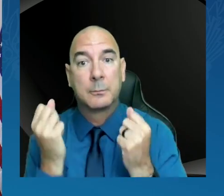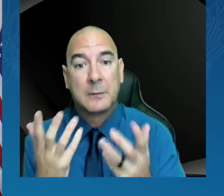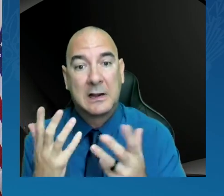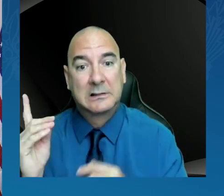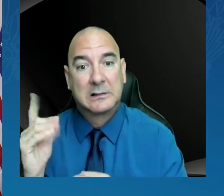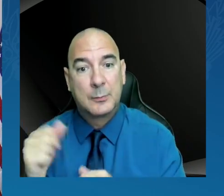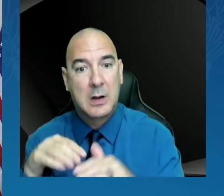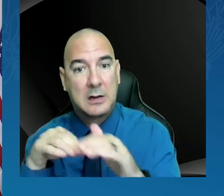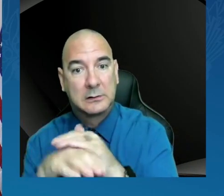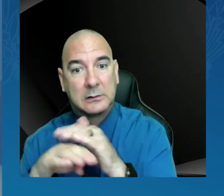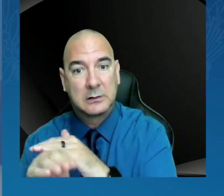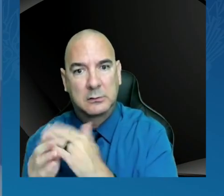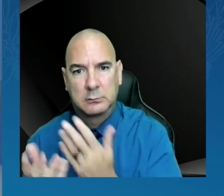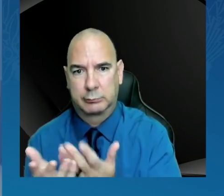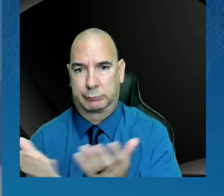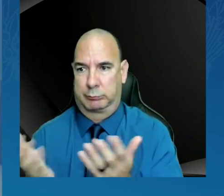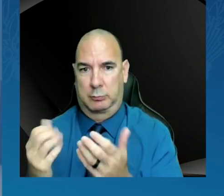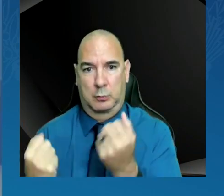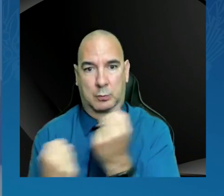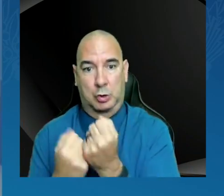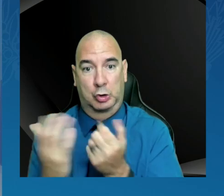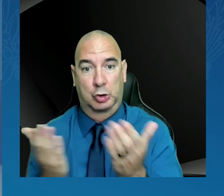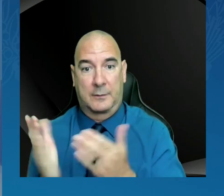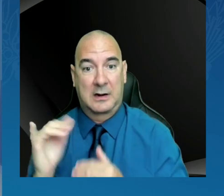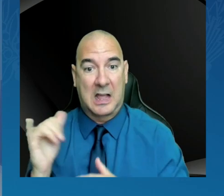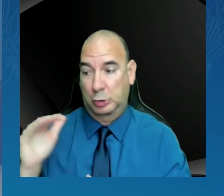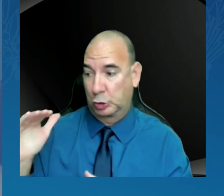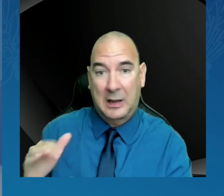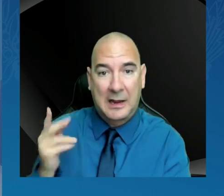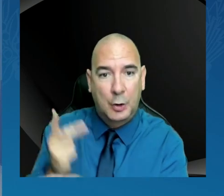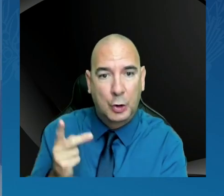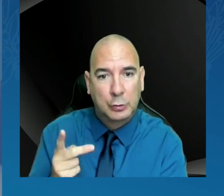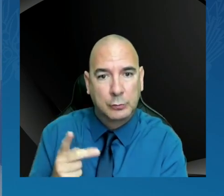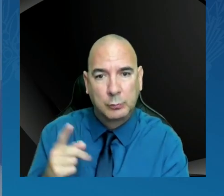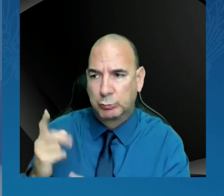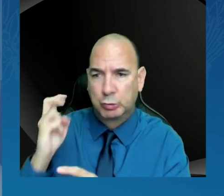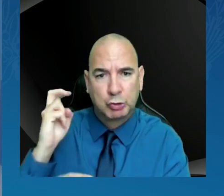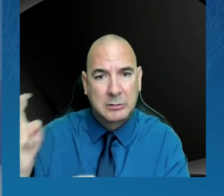transportation and other services to be successful in job training and in career training.